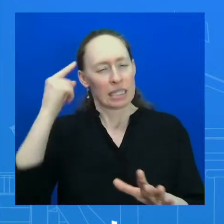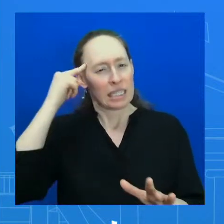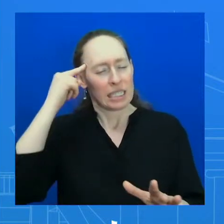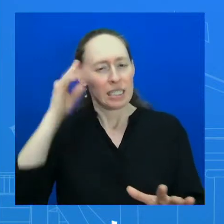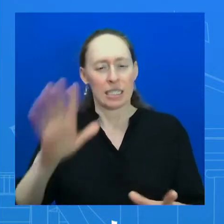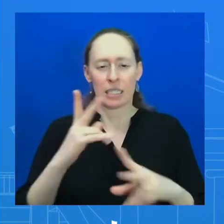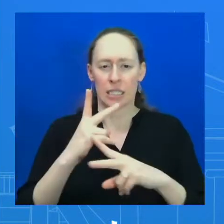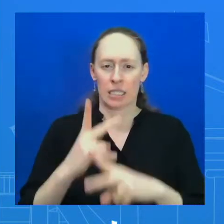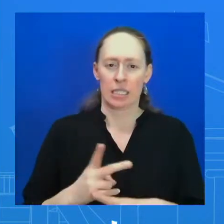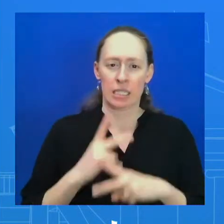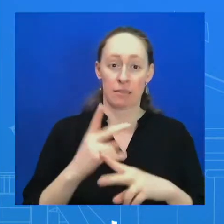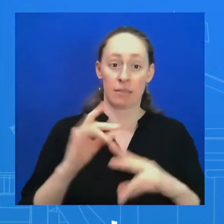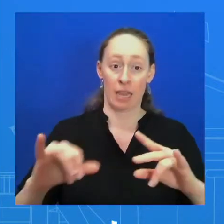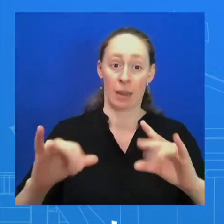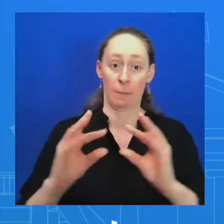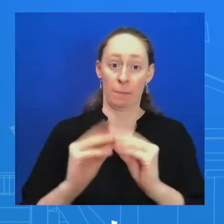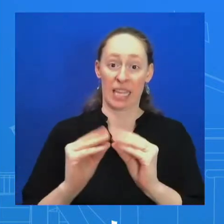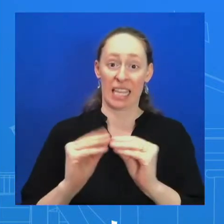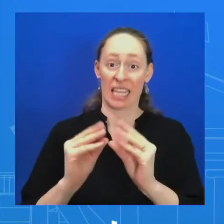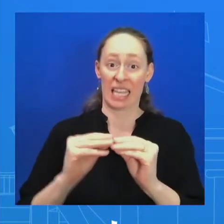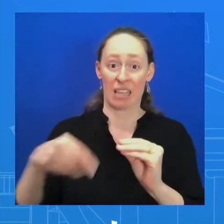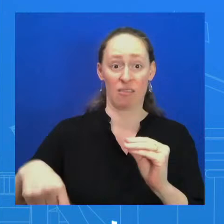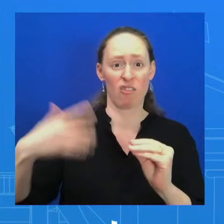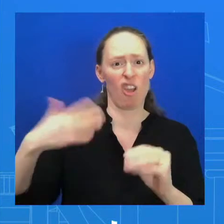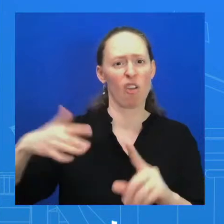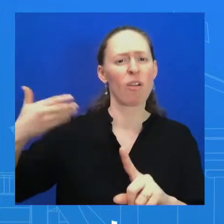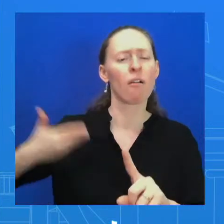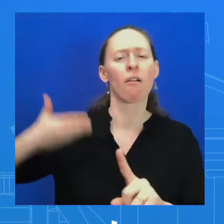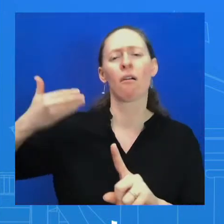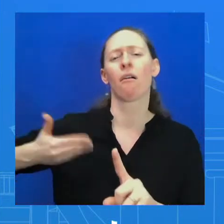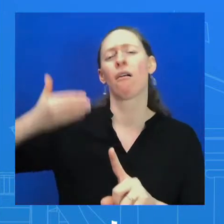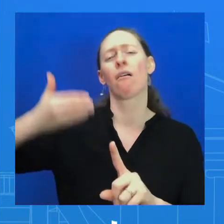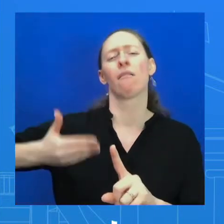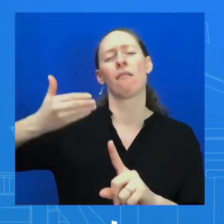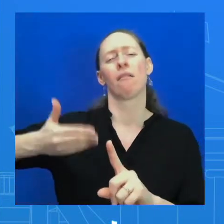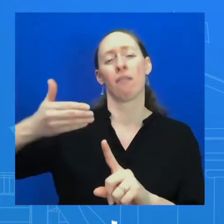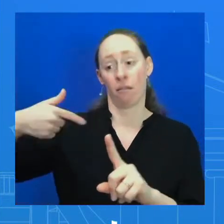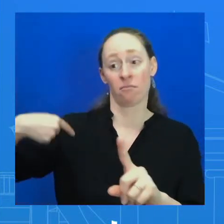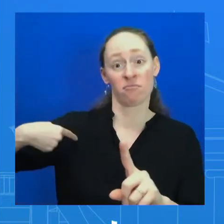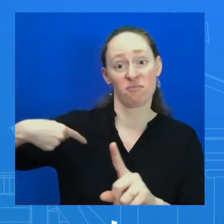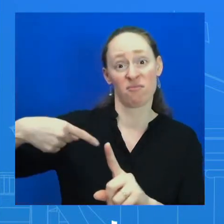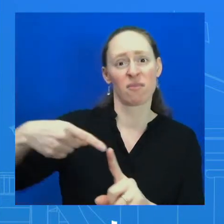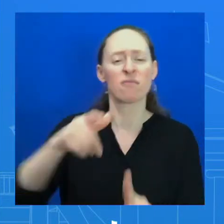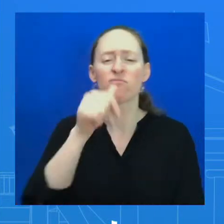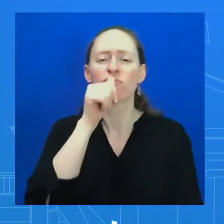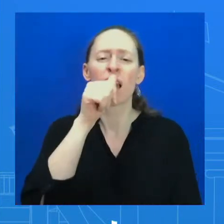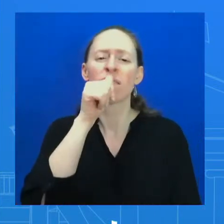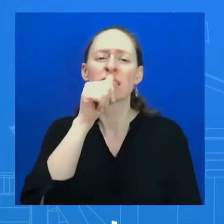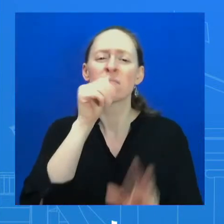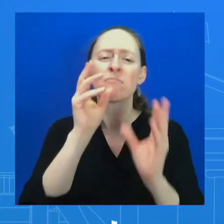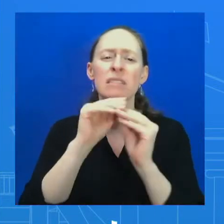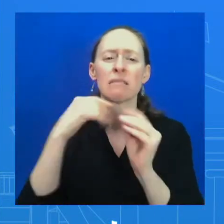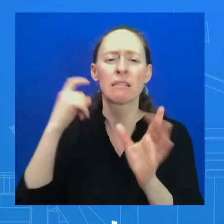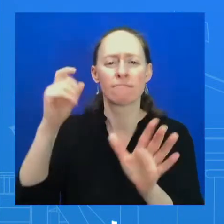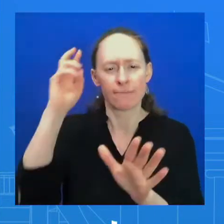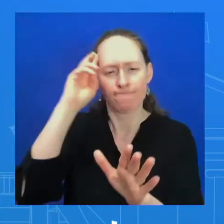had have been private. We want to respect that. And so, just going to leave it there. I think what is important, though -- like, I understand the question -- The Press: I'm saying --